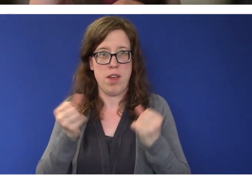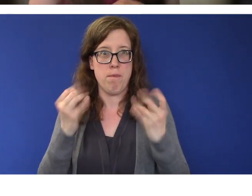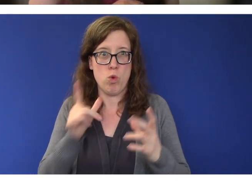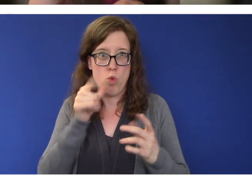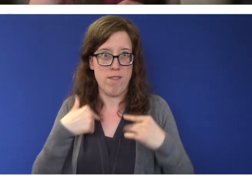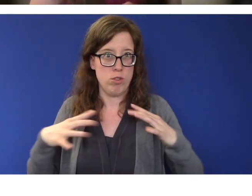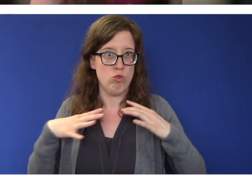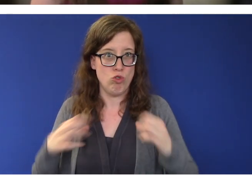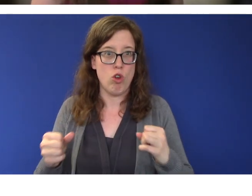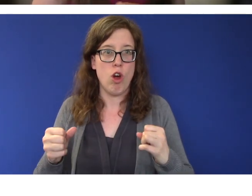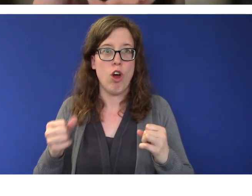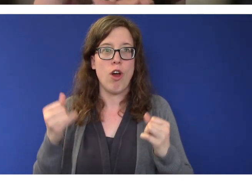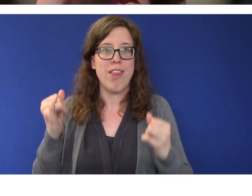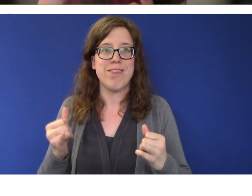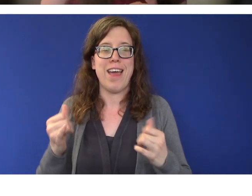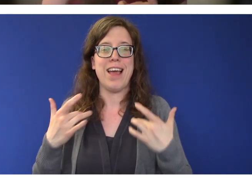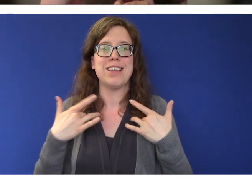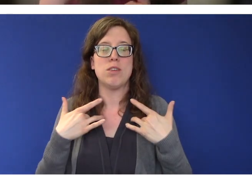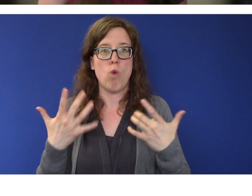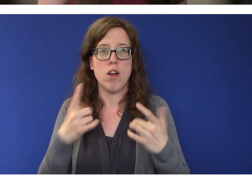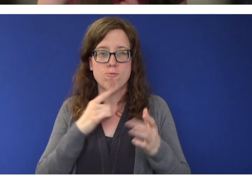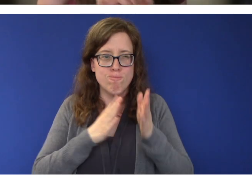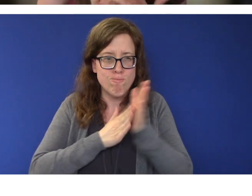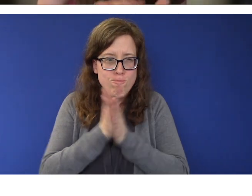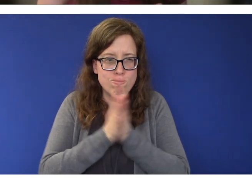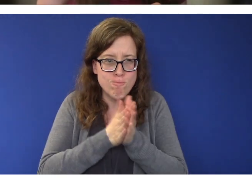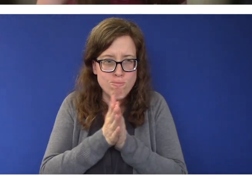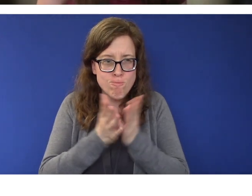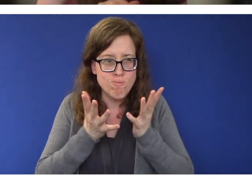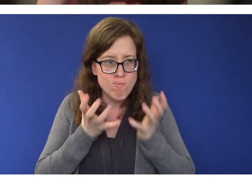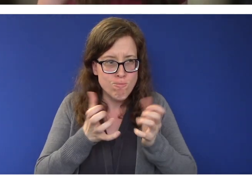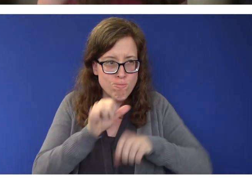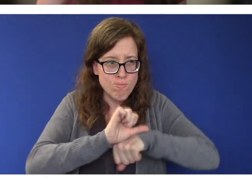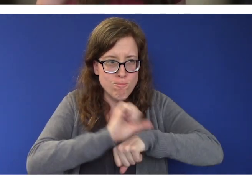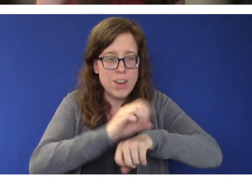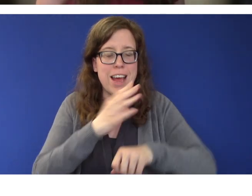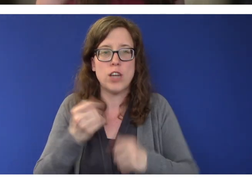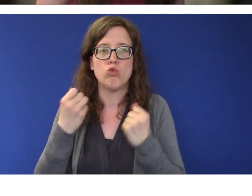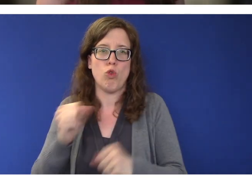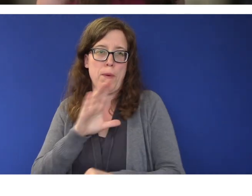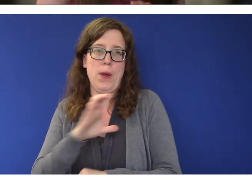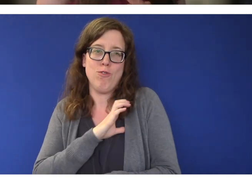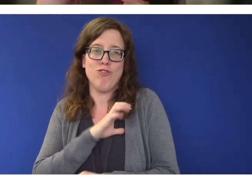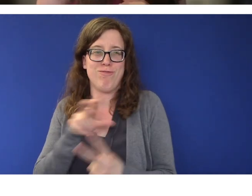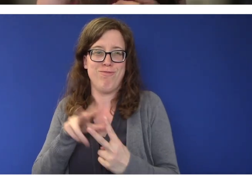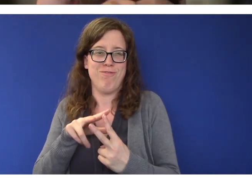Syndrome display are the hidden features of determination and strong character.